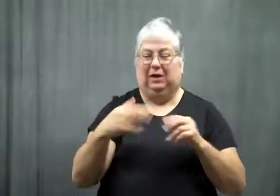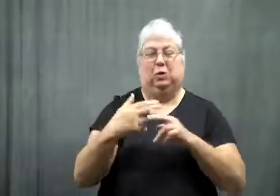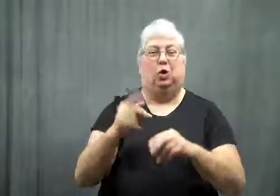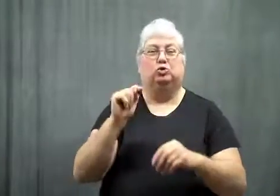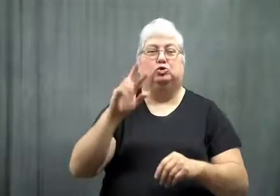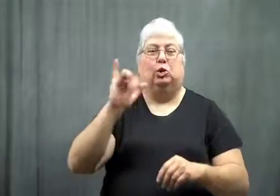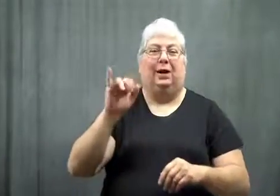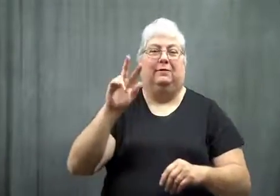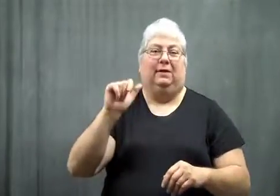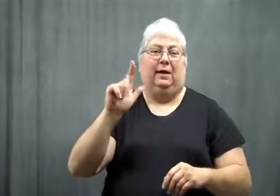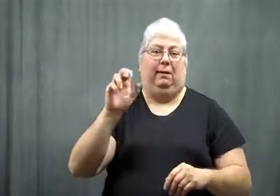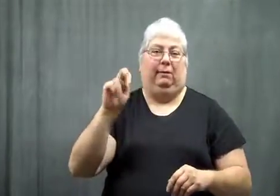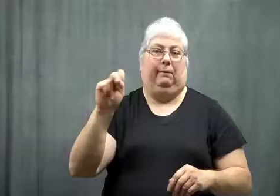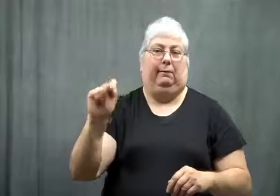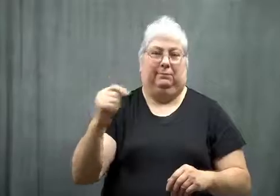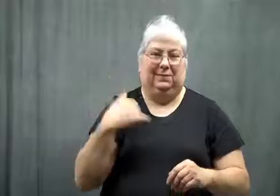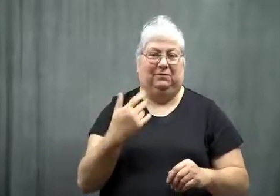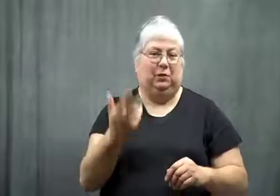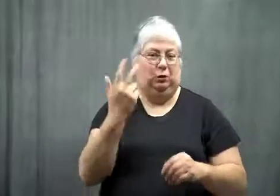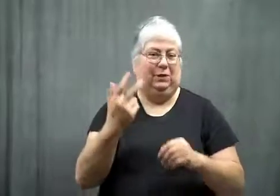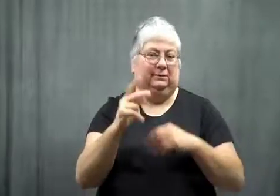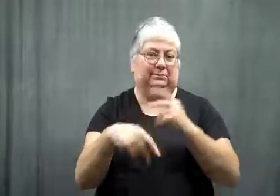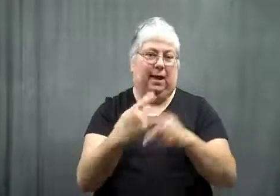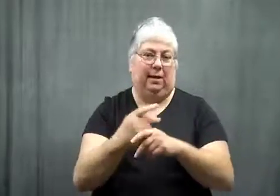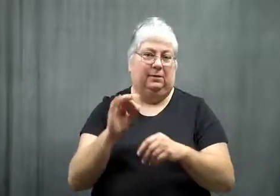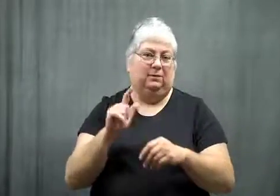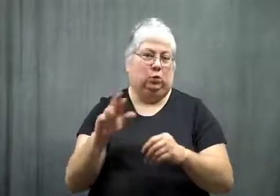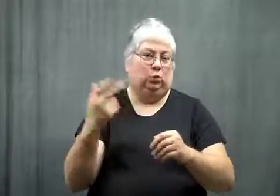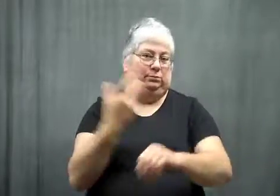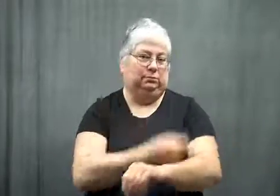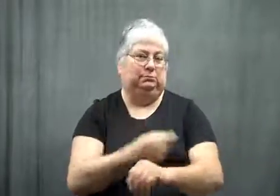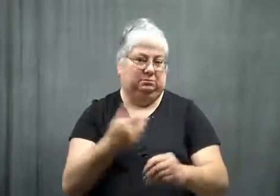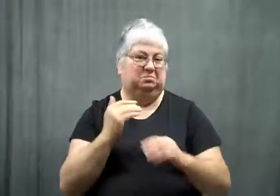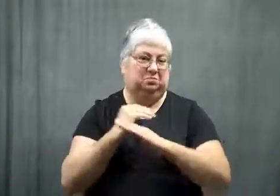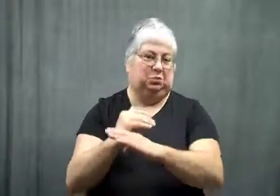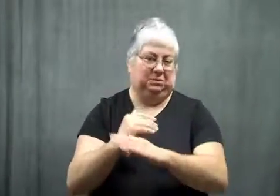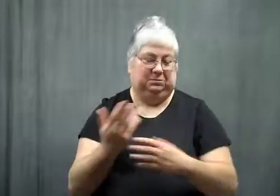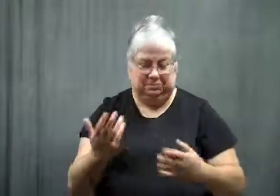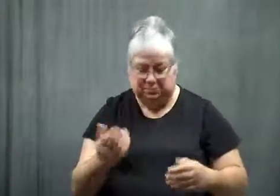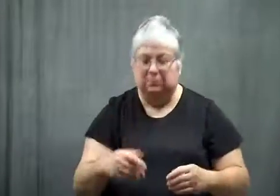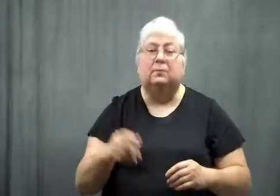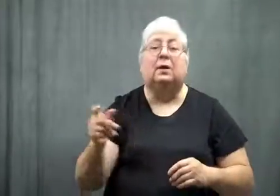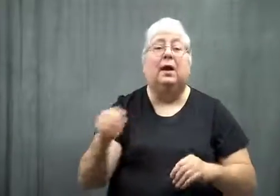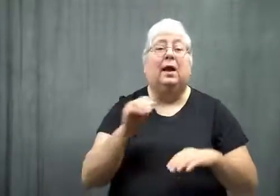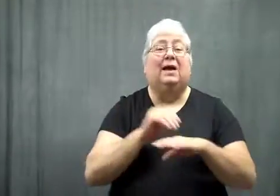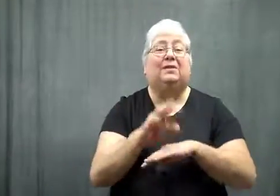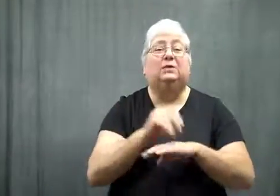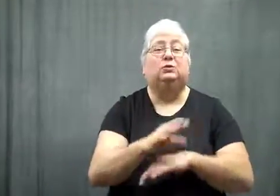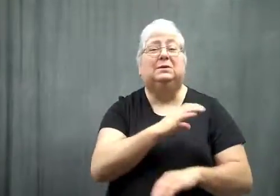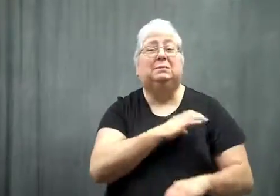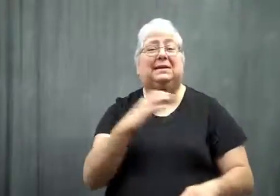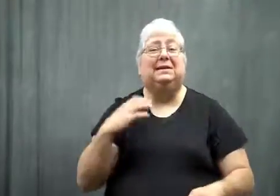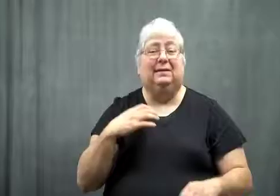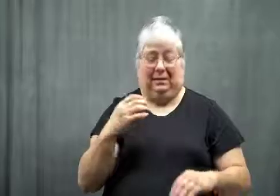It's called a trivalent injection, and protects against three types of the flu.